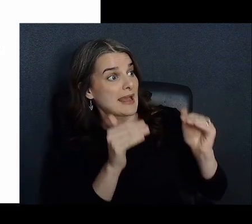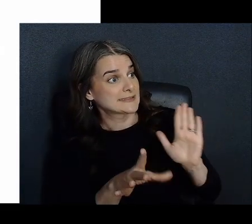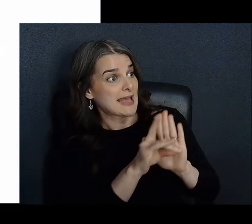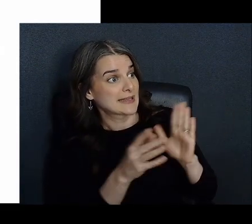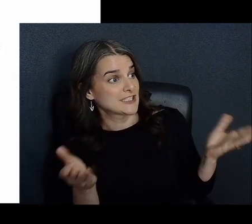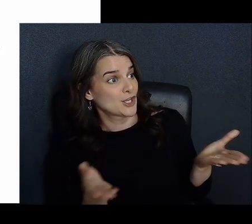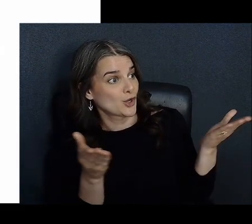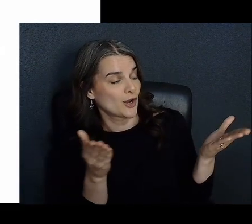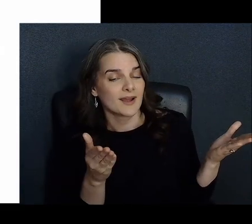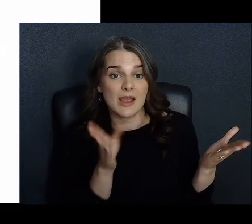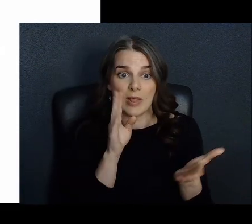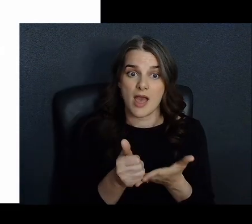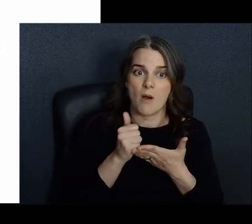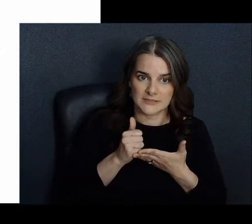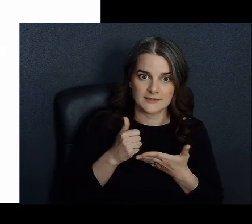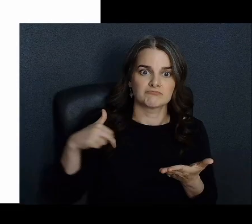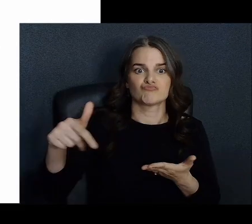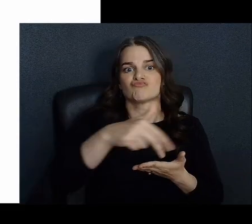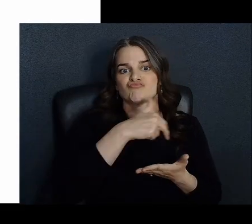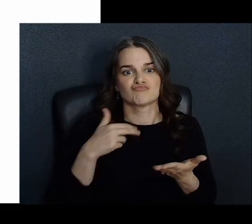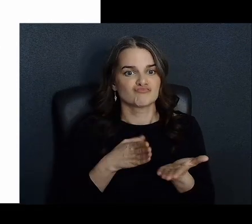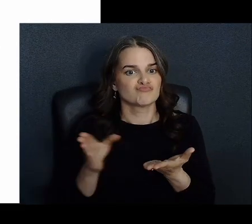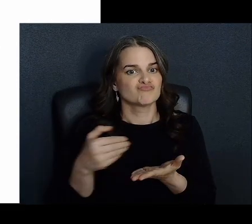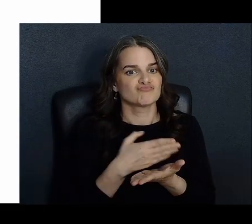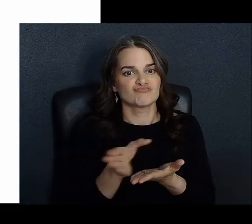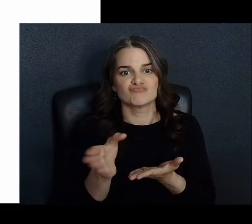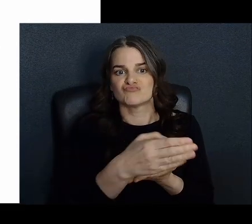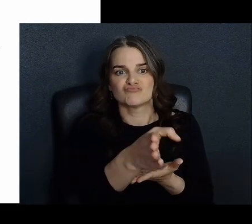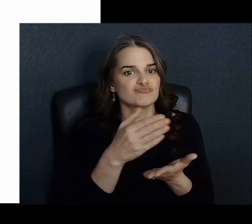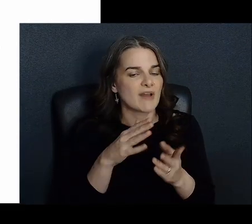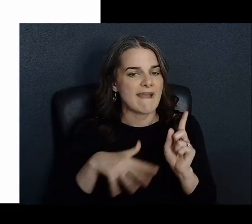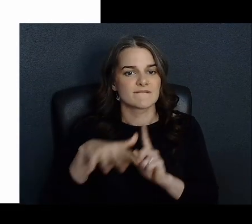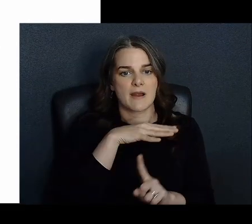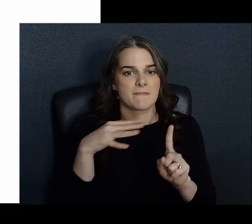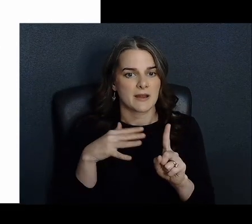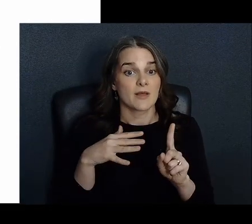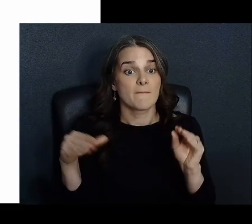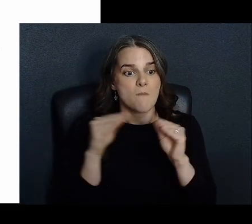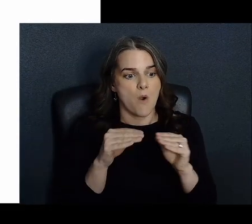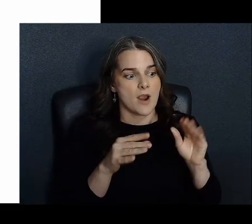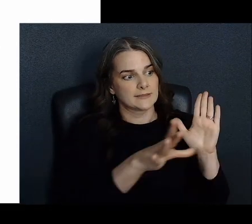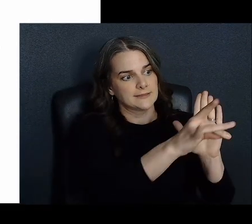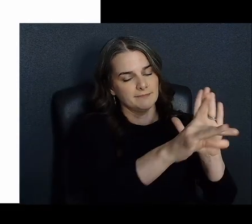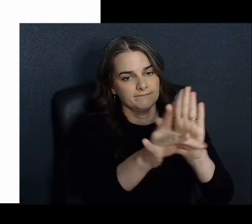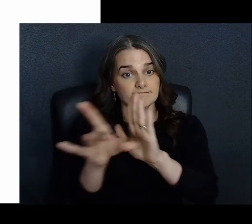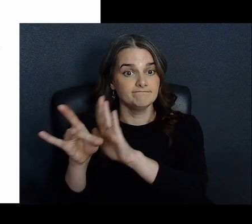in an environment. Again, depending how close you put these tags, the more information you're going to get, which also